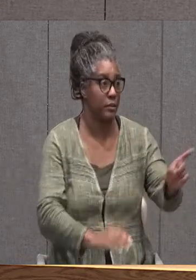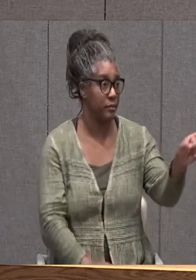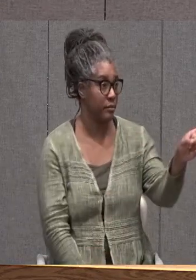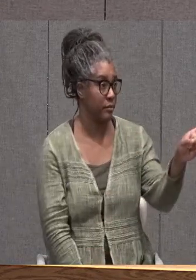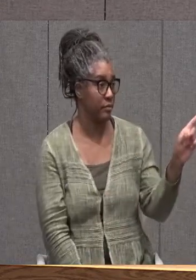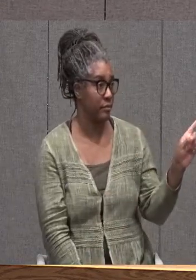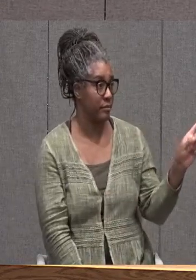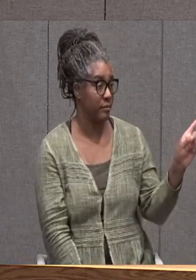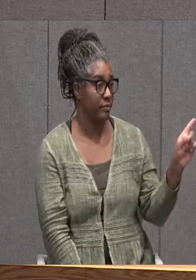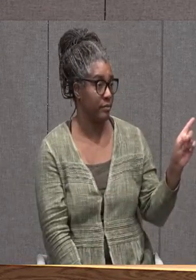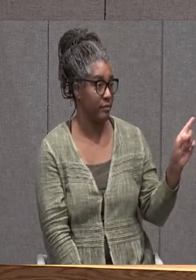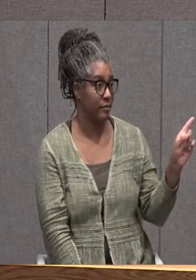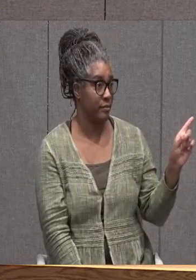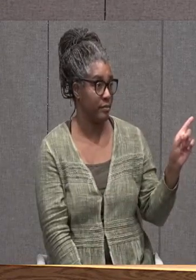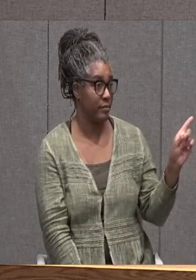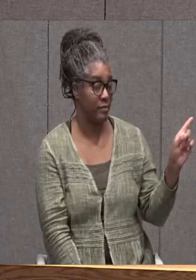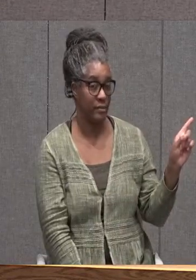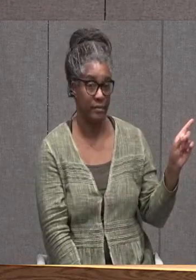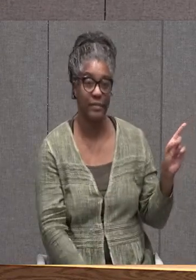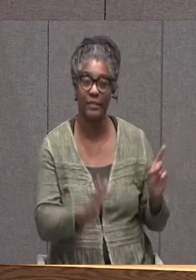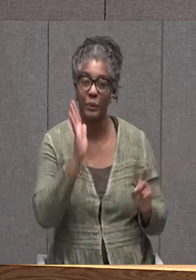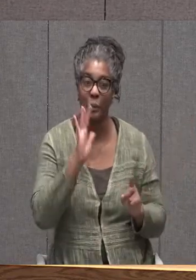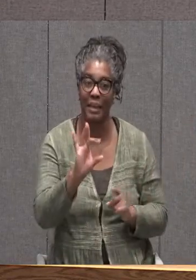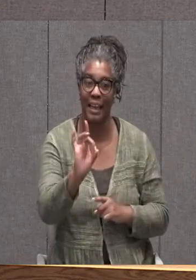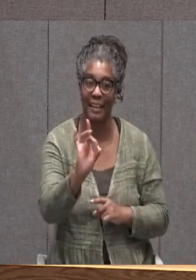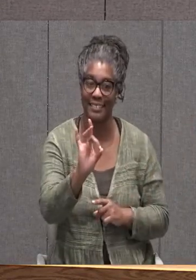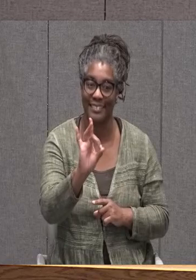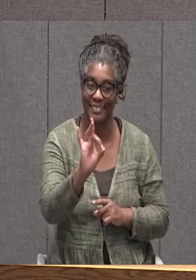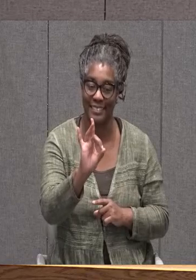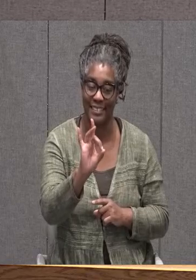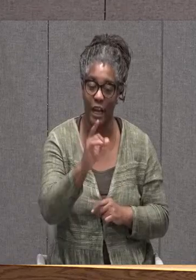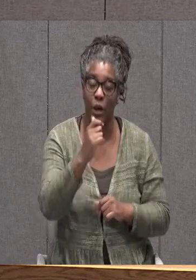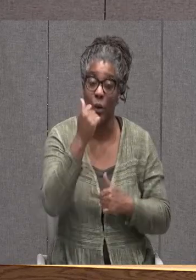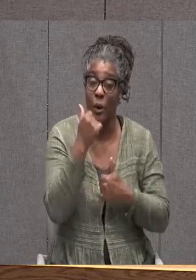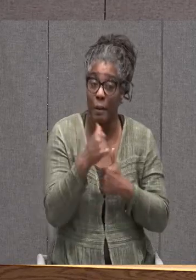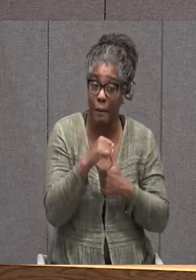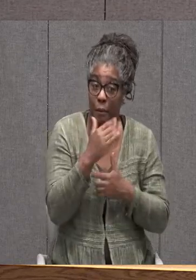so we're going to do eight of them, 'cause remember, each part has eight counts,